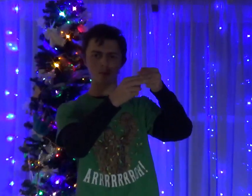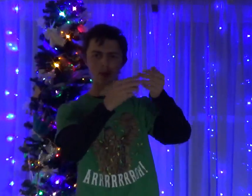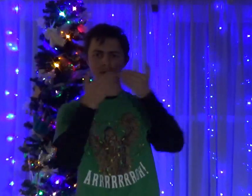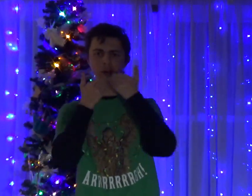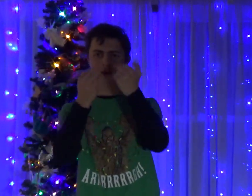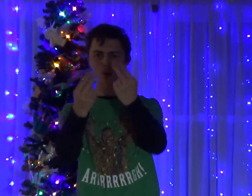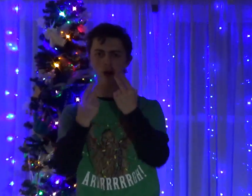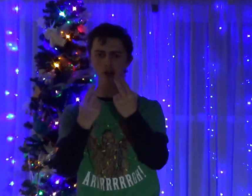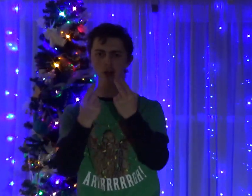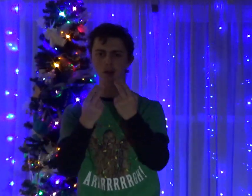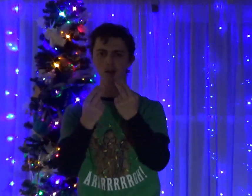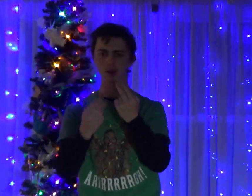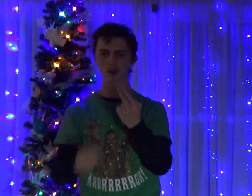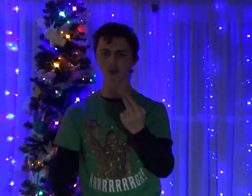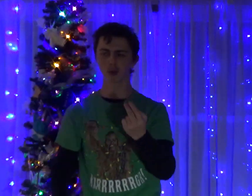Thank you for watching!